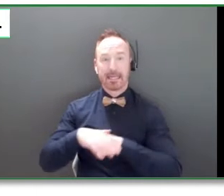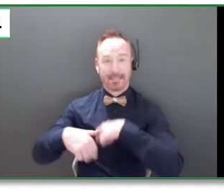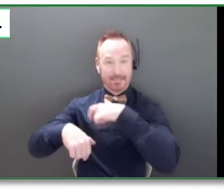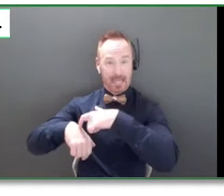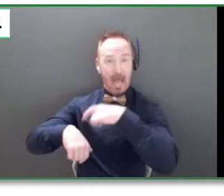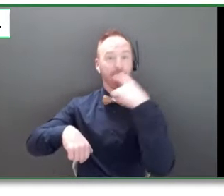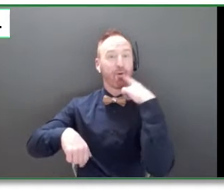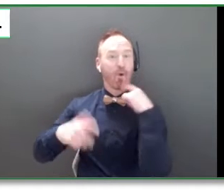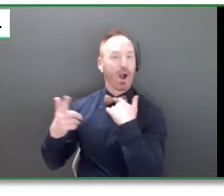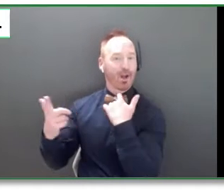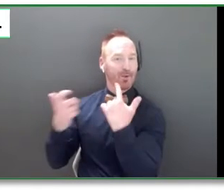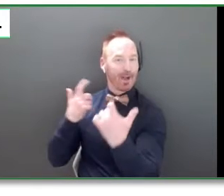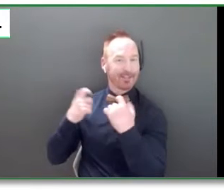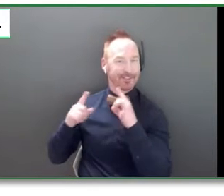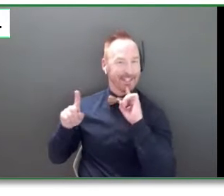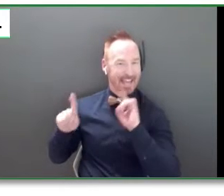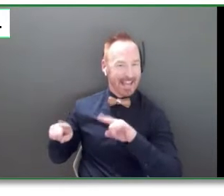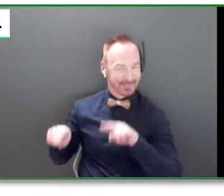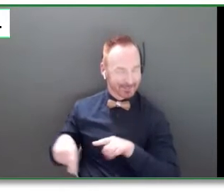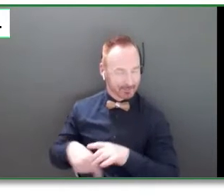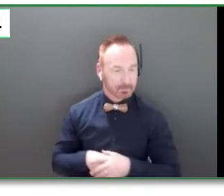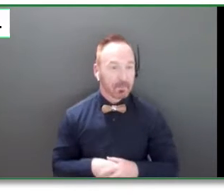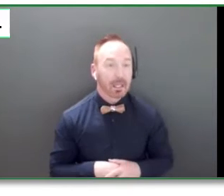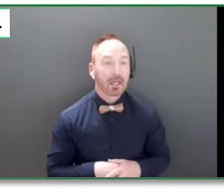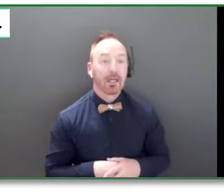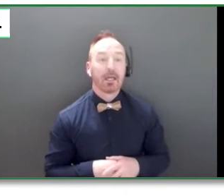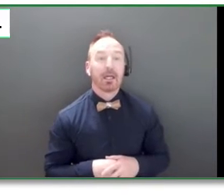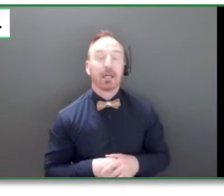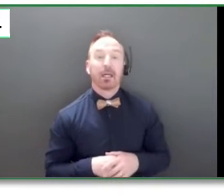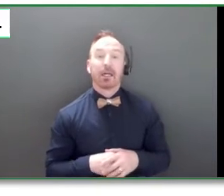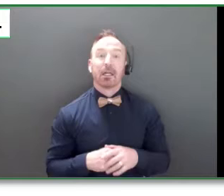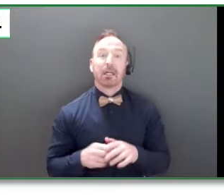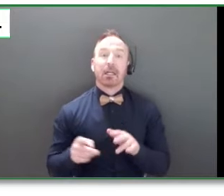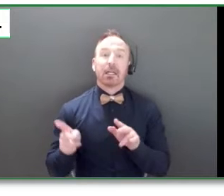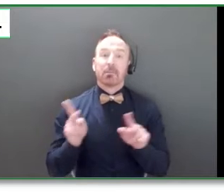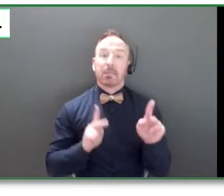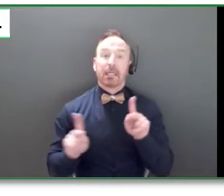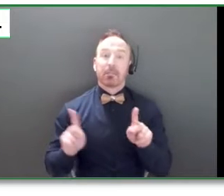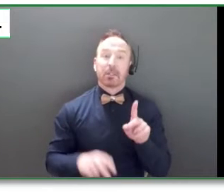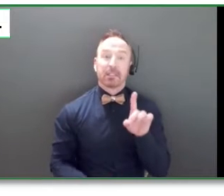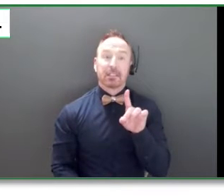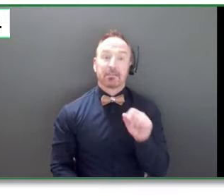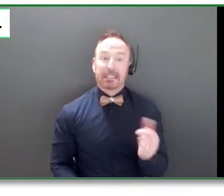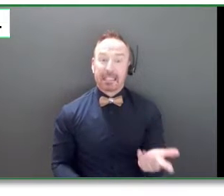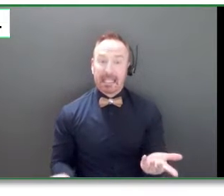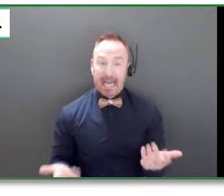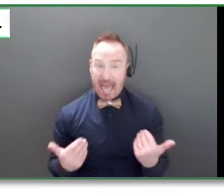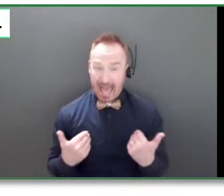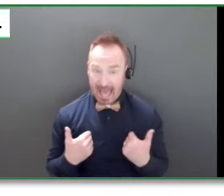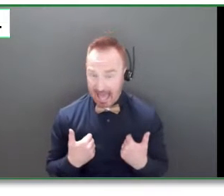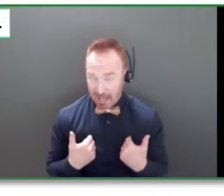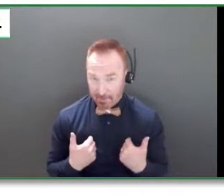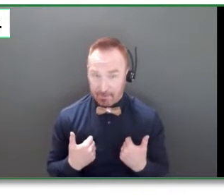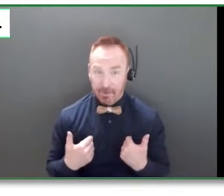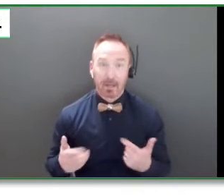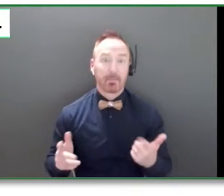So those with disabilities account for over one fifth of the population.